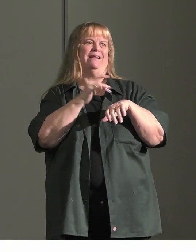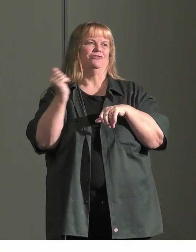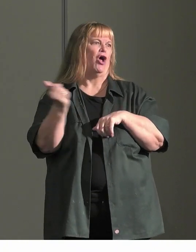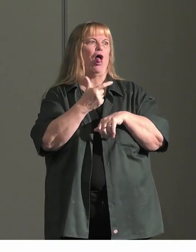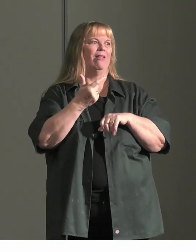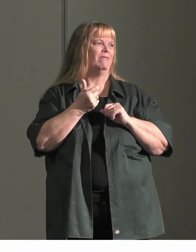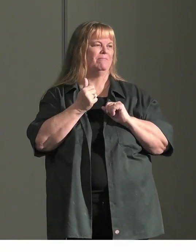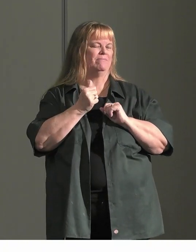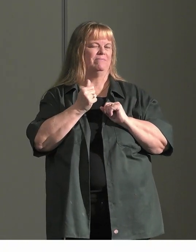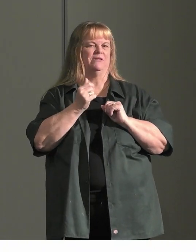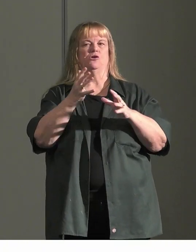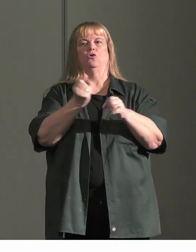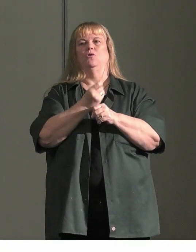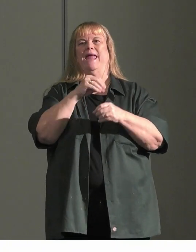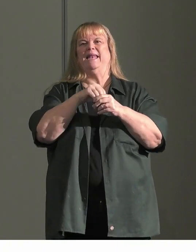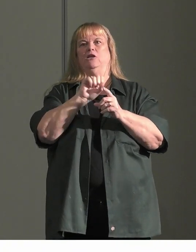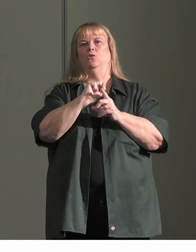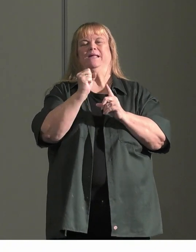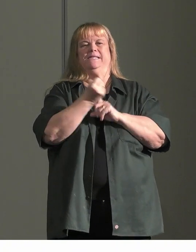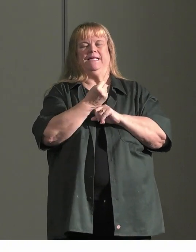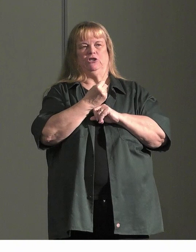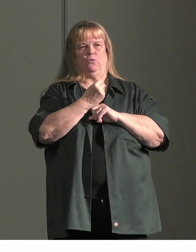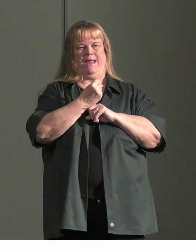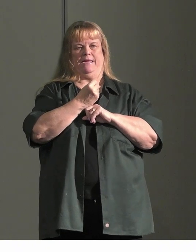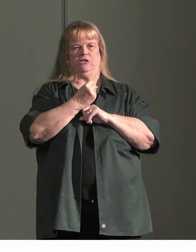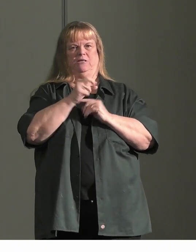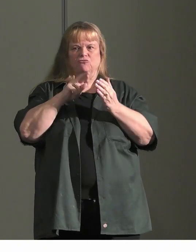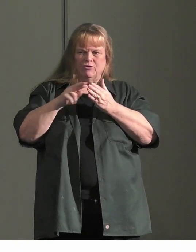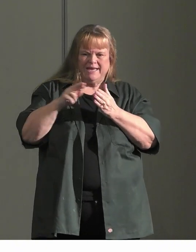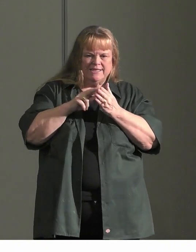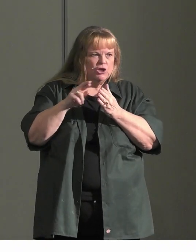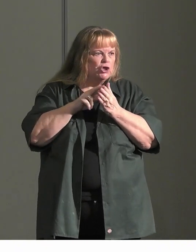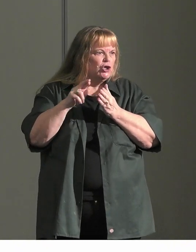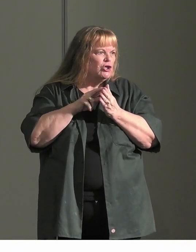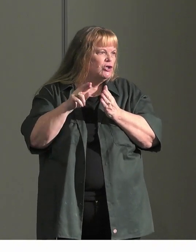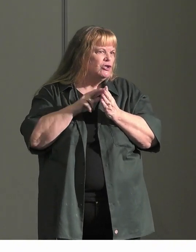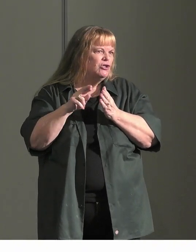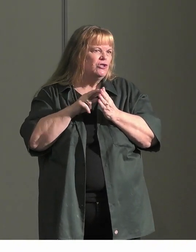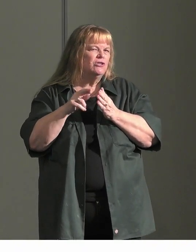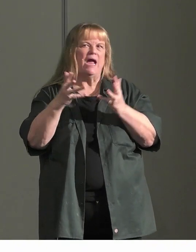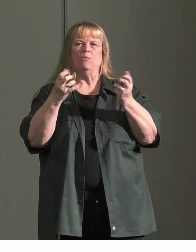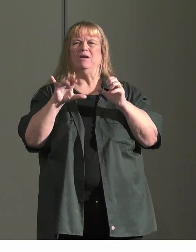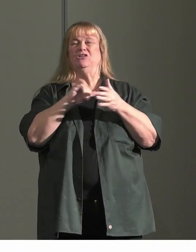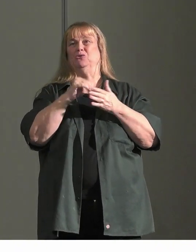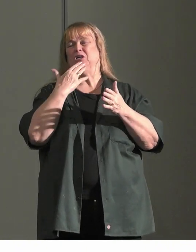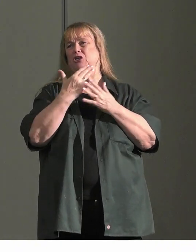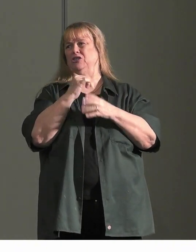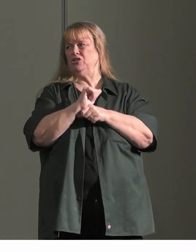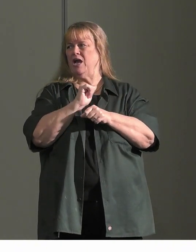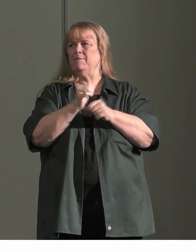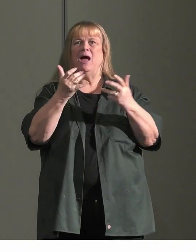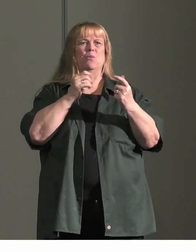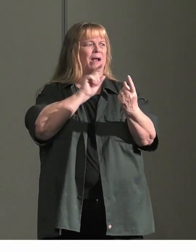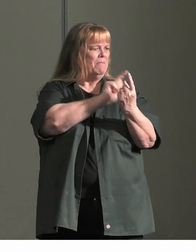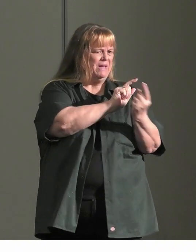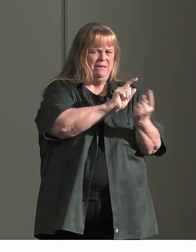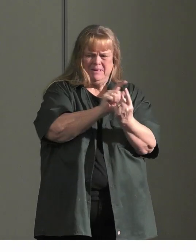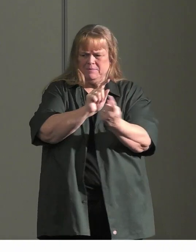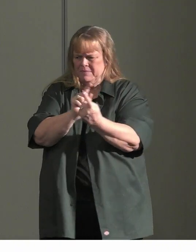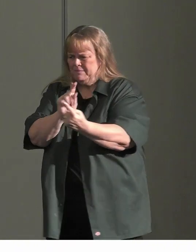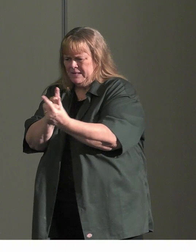And so you get into situations and UX Research I want to do a good job and meet with everyone,